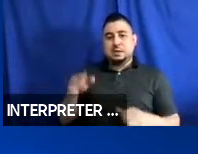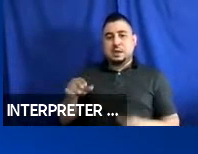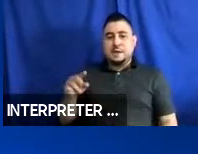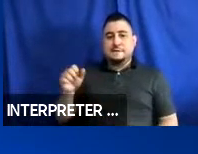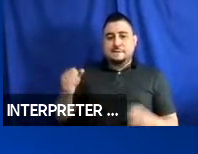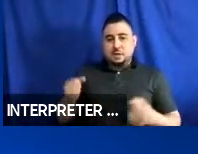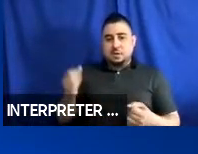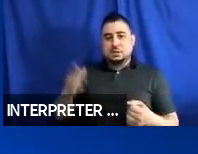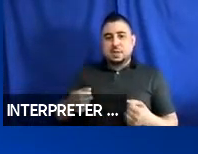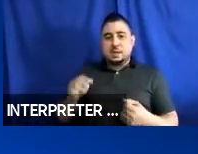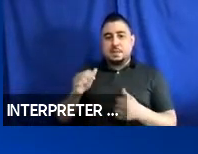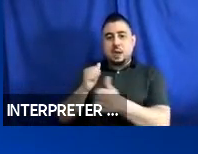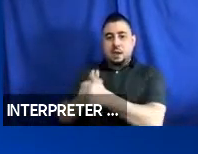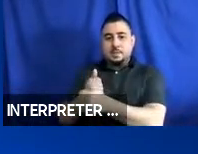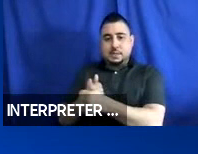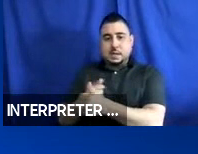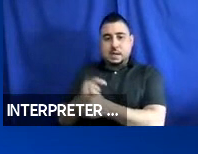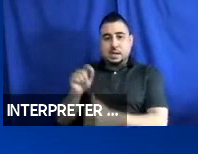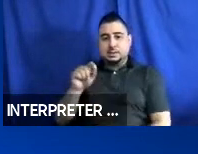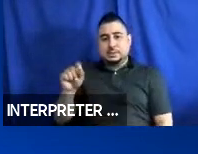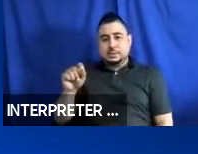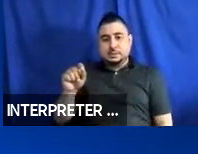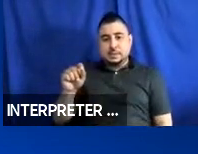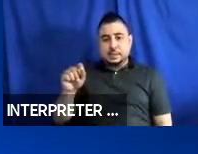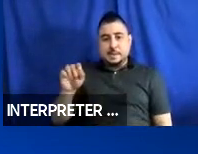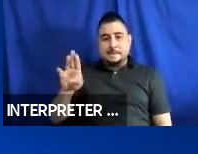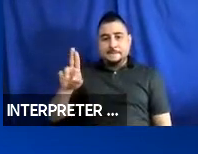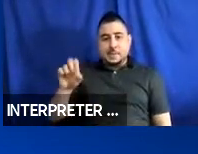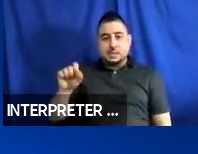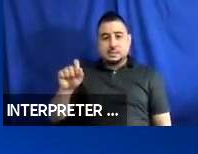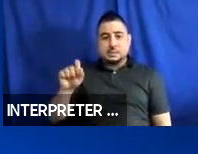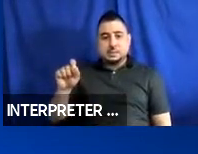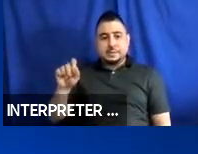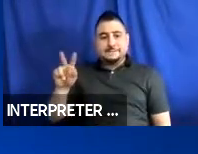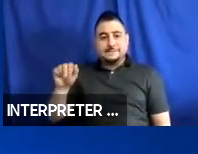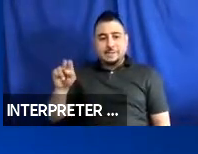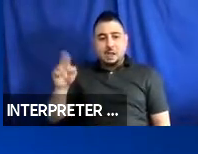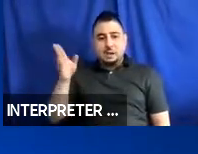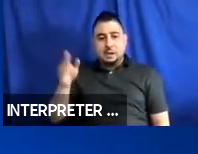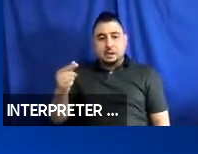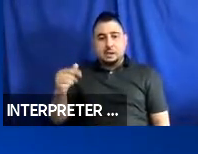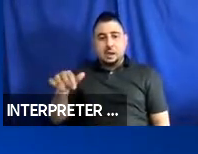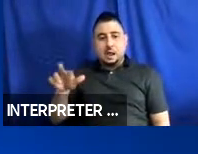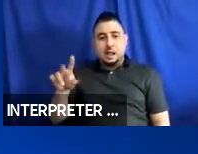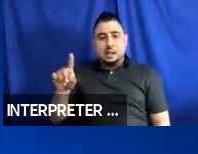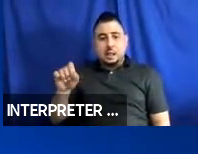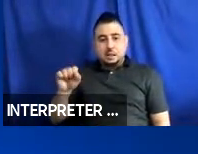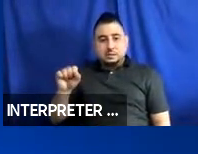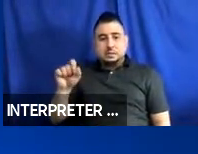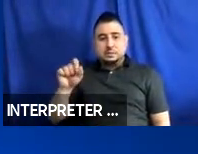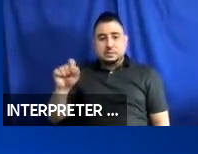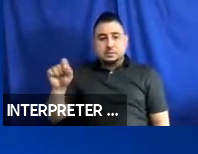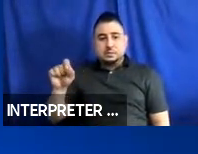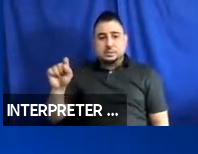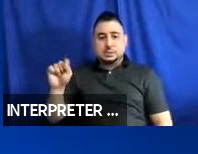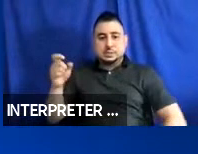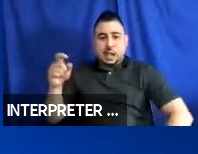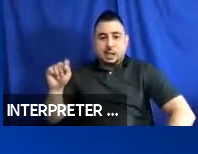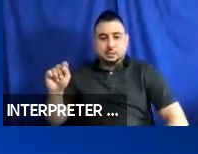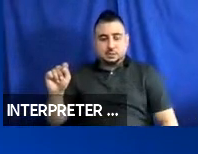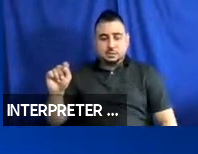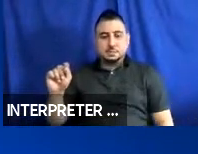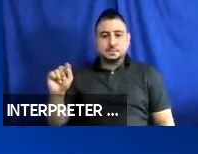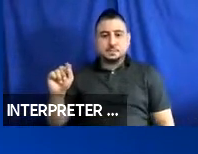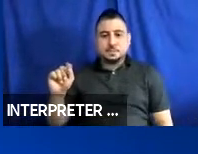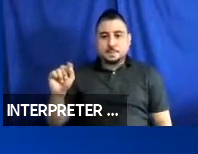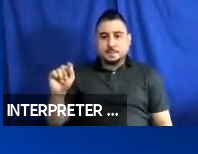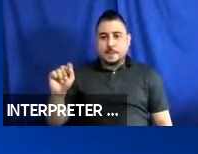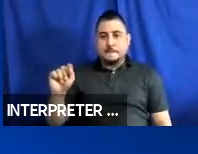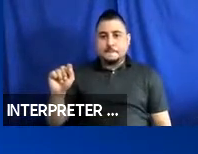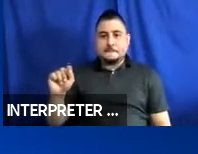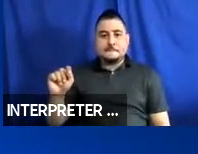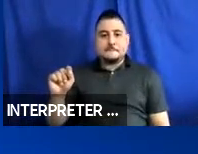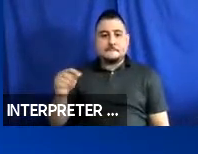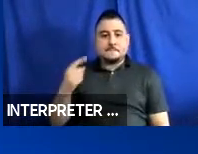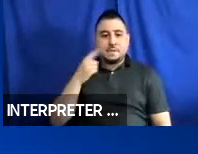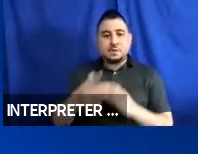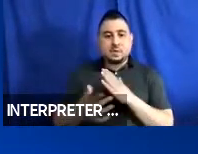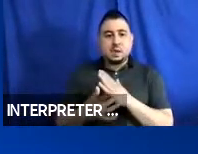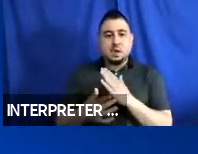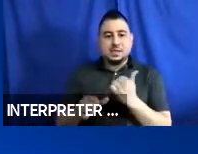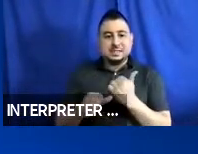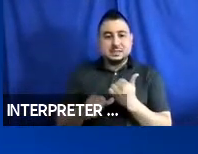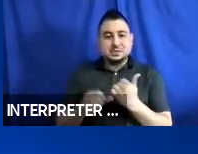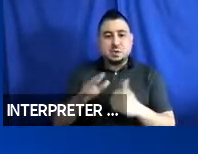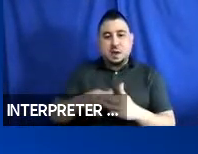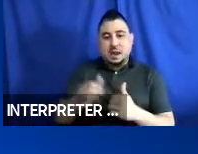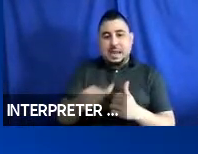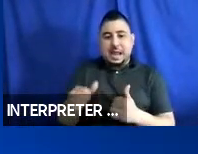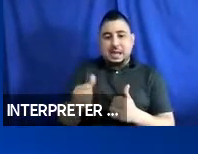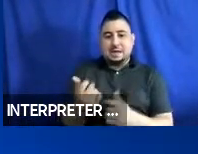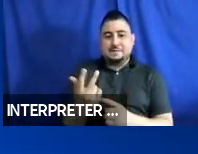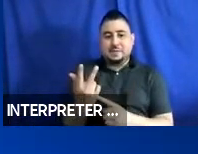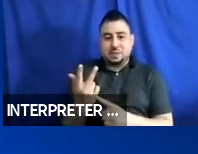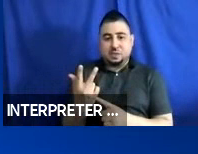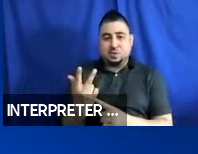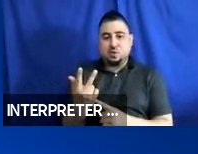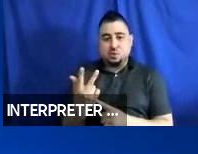at: www.access-board.gov/guidelines-standards/vehicles/update-buses-vans/guidelines-text/. For technical assistance on any of our standards,